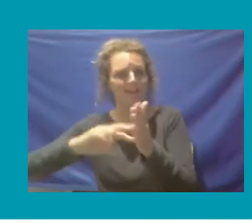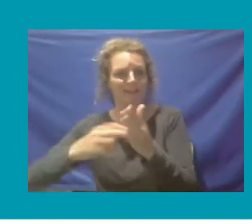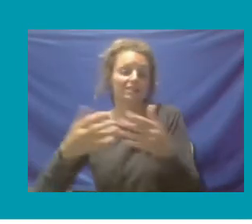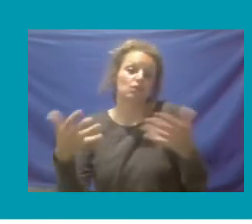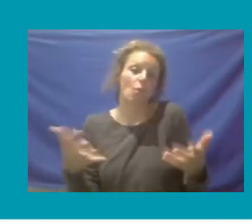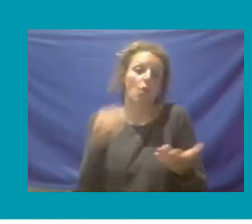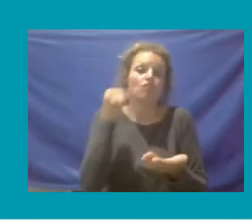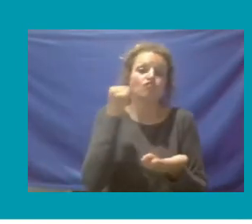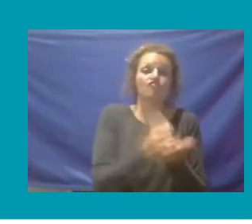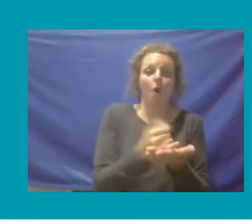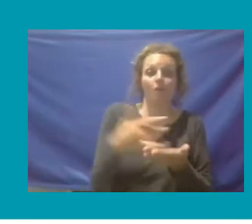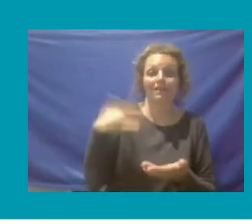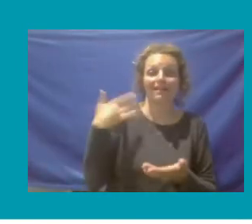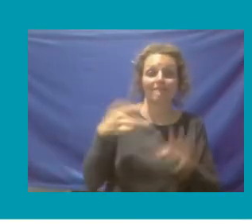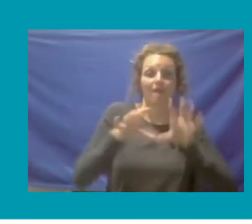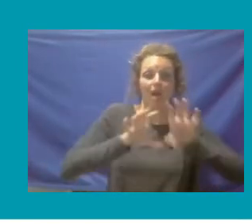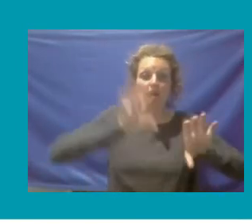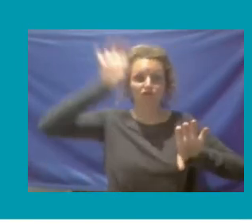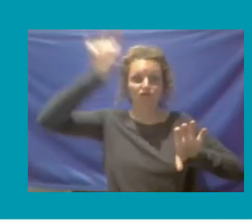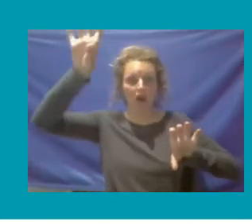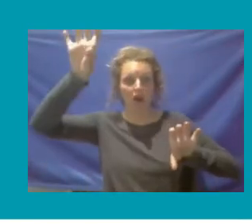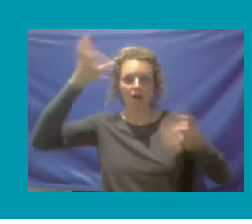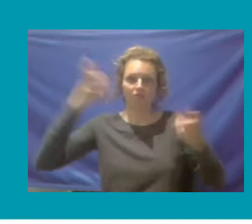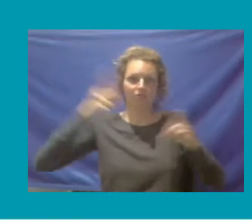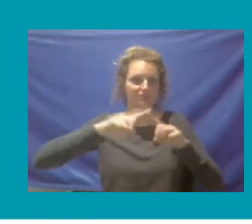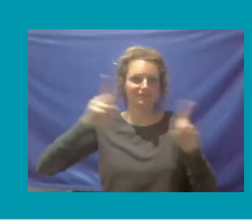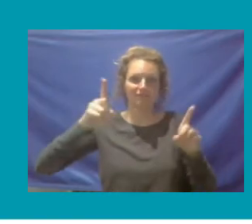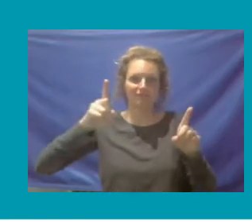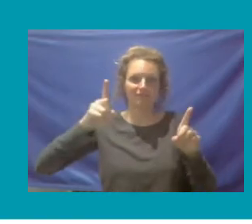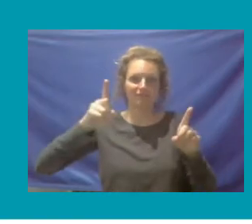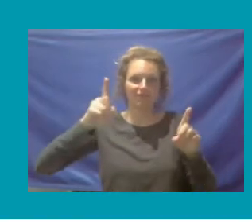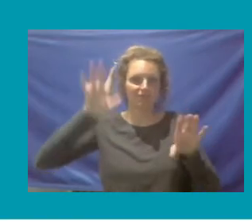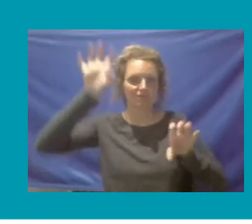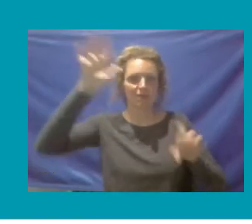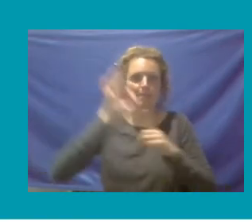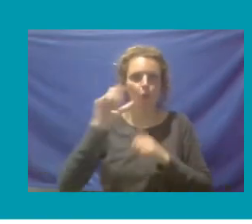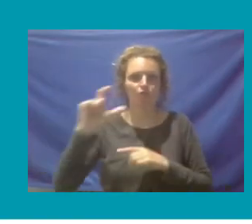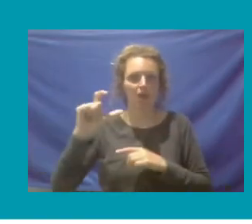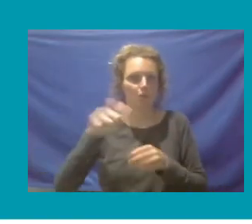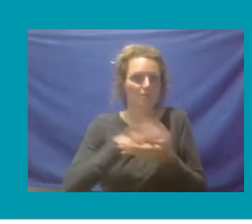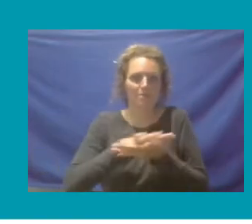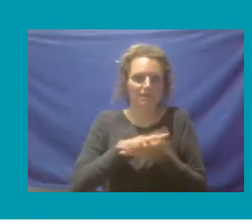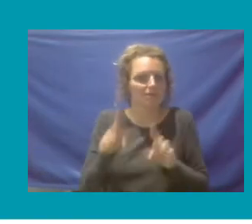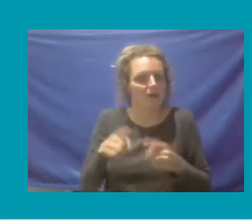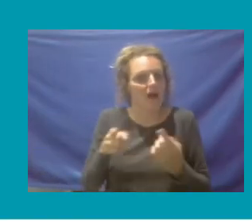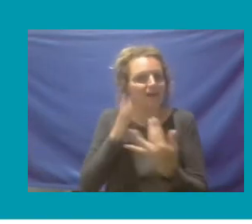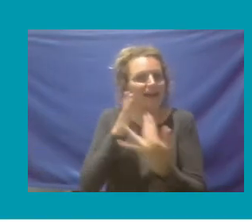might face. So over the years it became apparent that there was a need for an additional support service